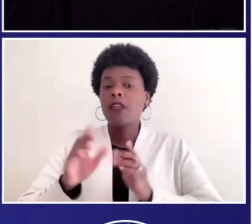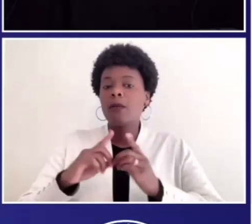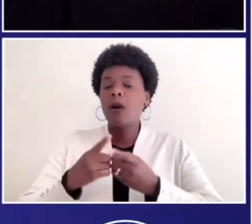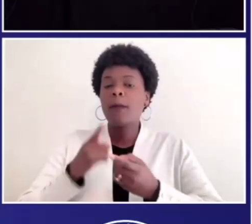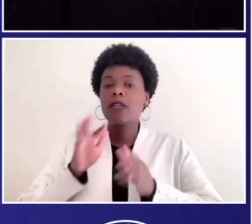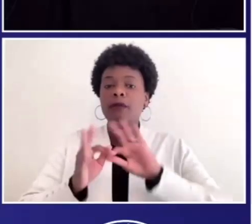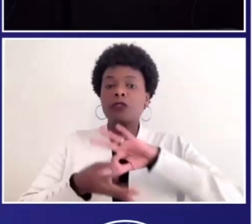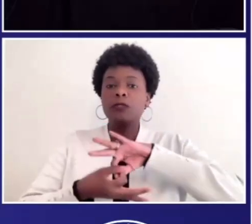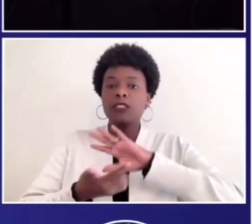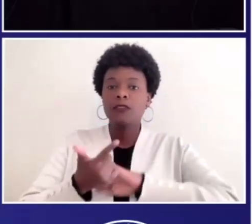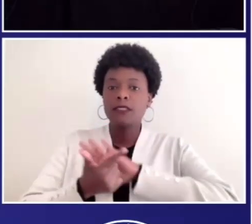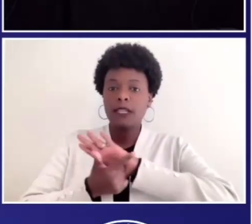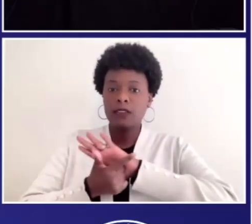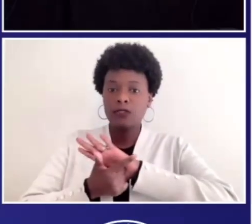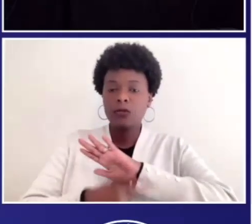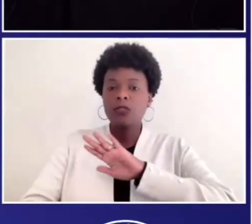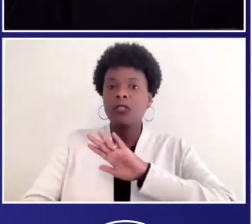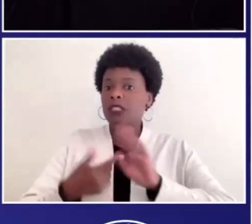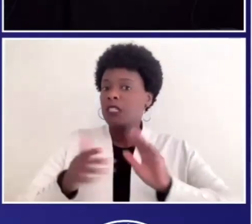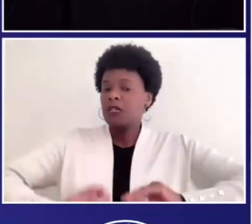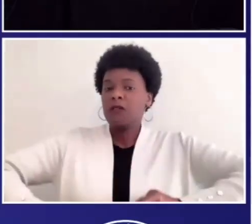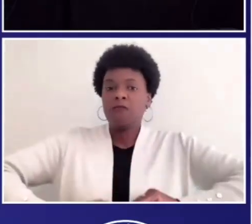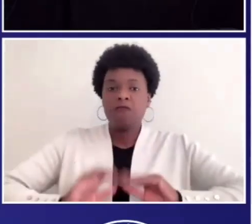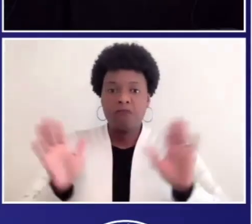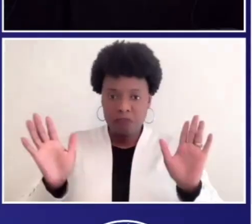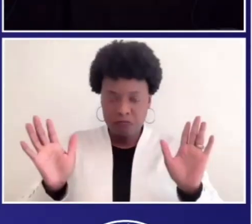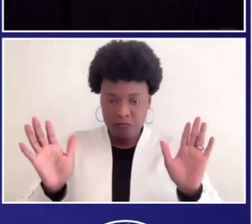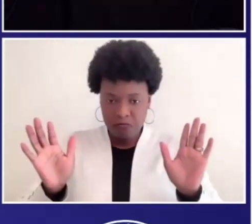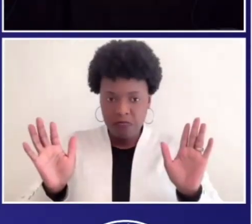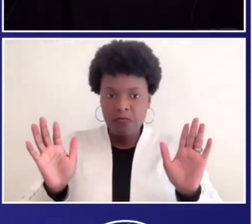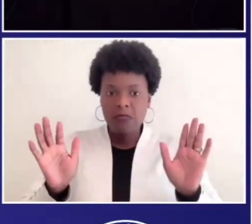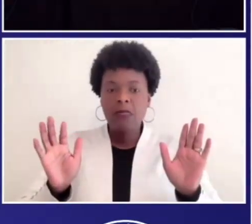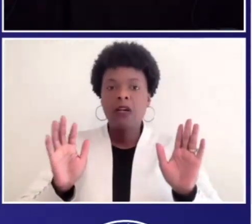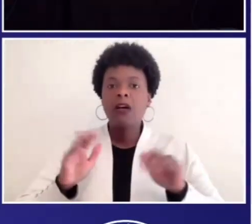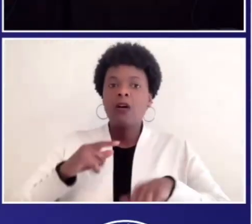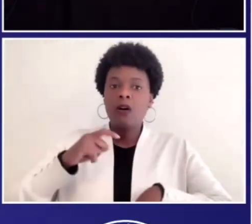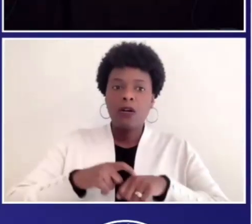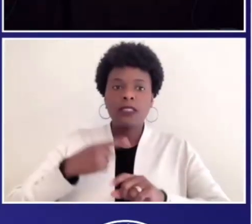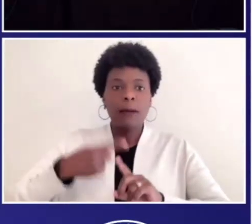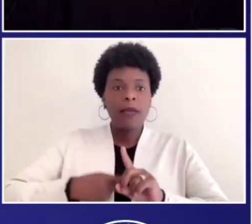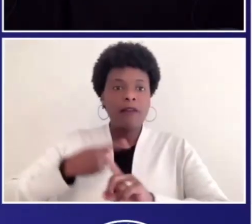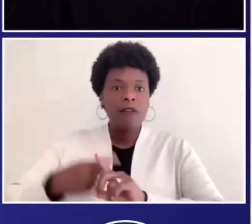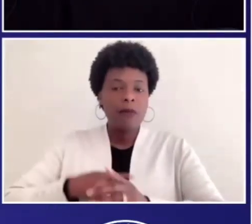The statute is incredibly clear from a textual basis. On, on-time monthly payment is a very